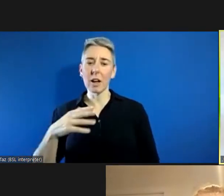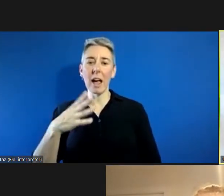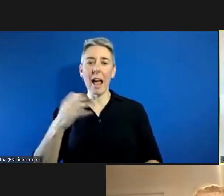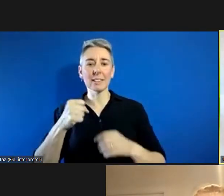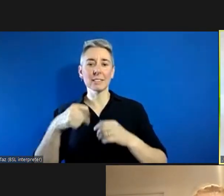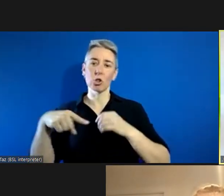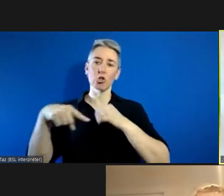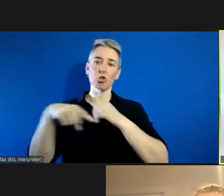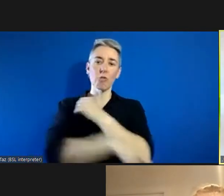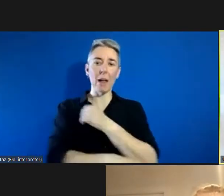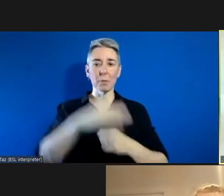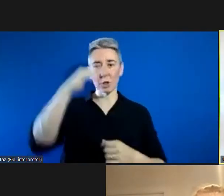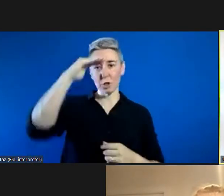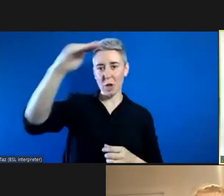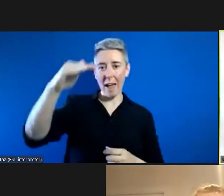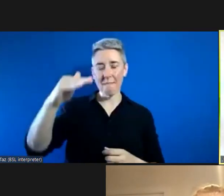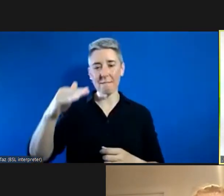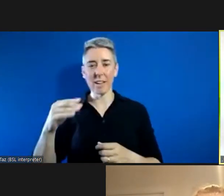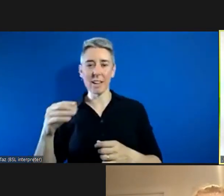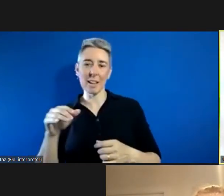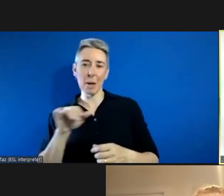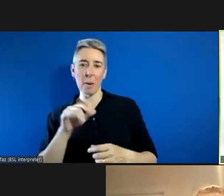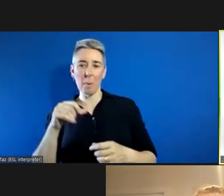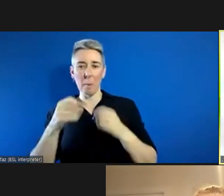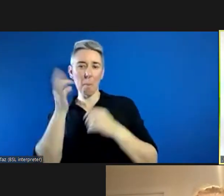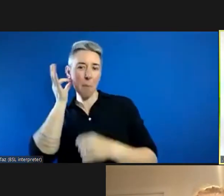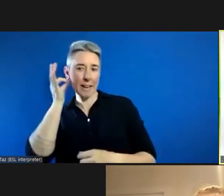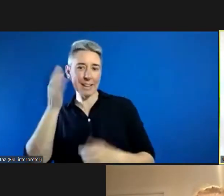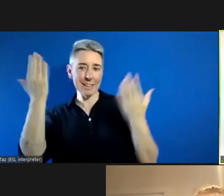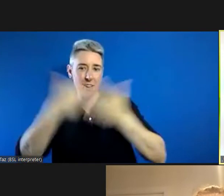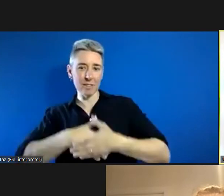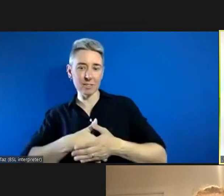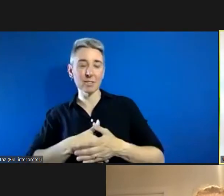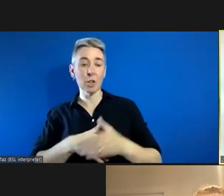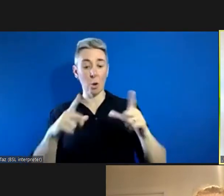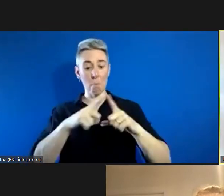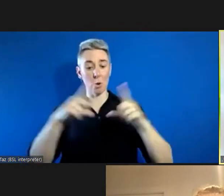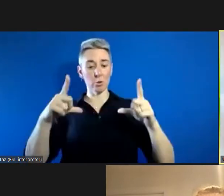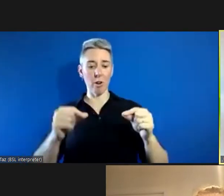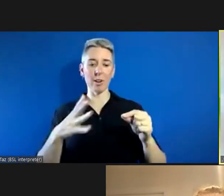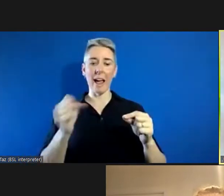Chavs and Pikey nights. The postcard advertising the event had a picture of three celebrating lads,